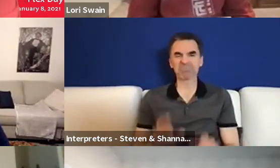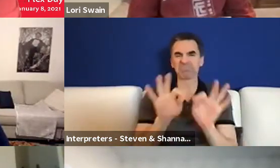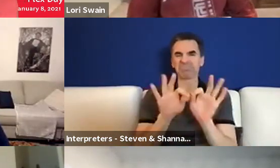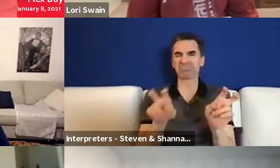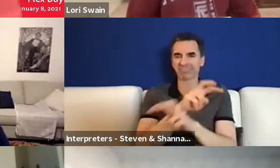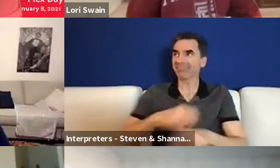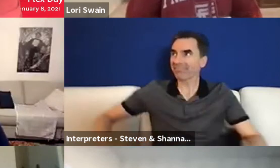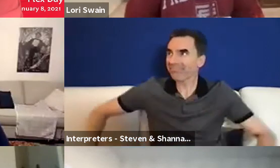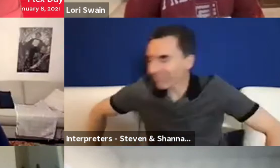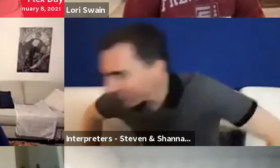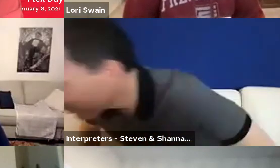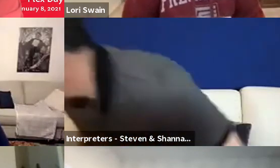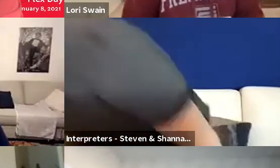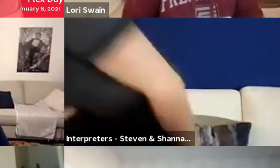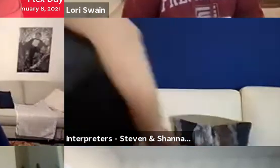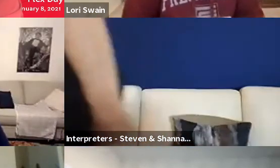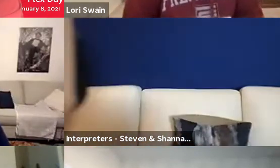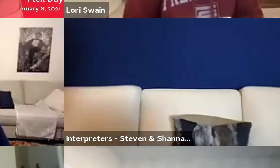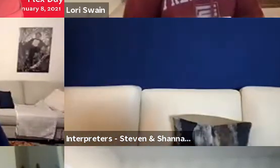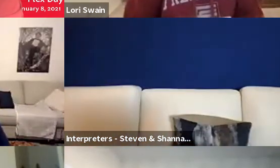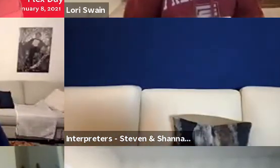happy, but your relationships, or at least in tech.